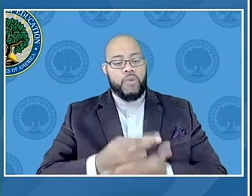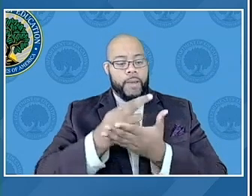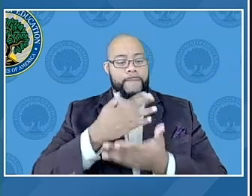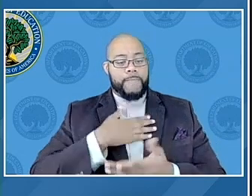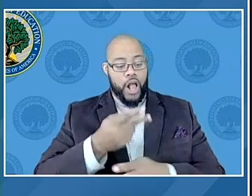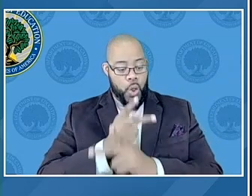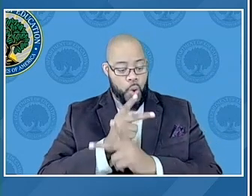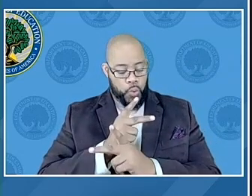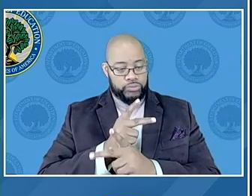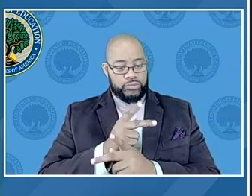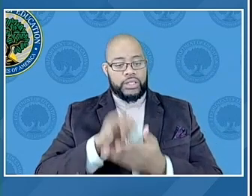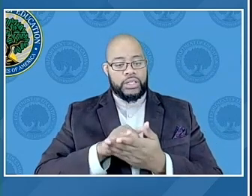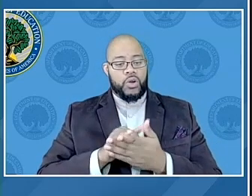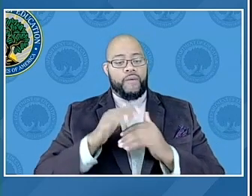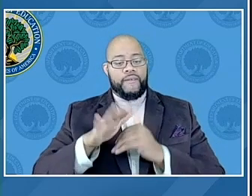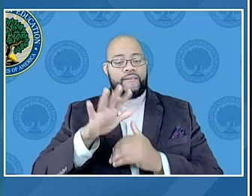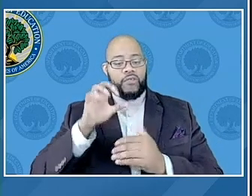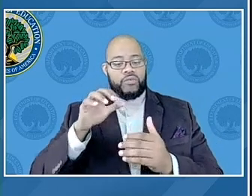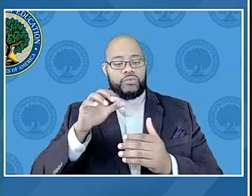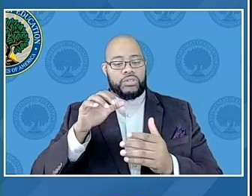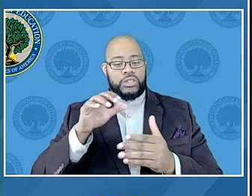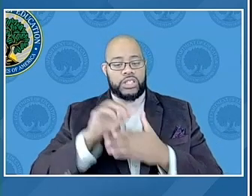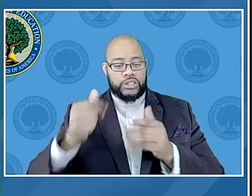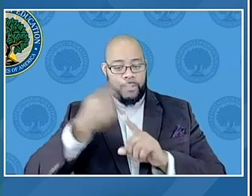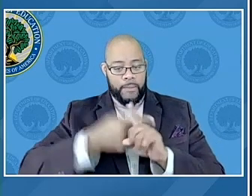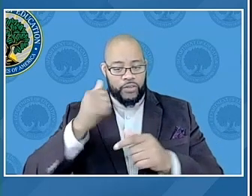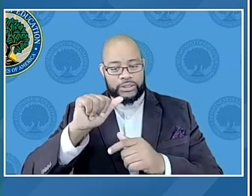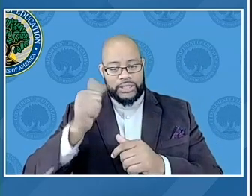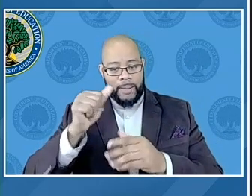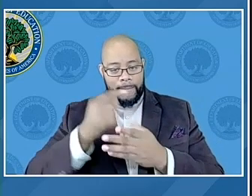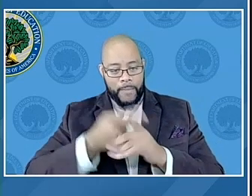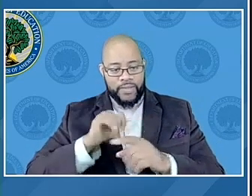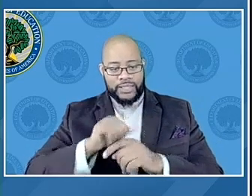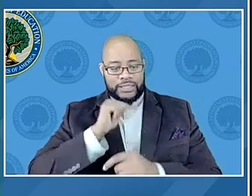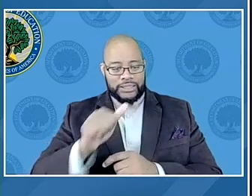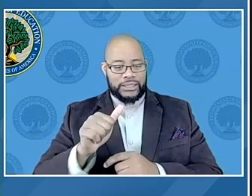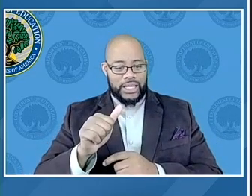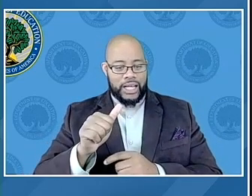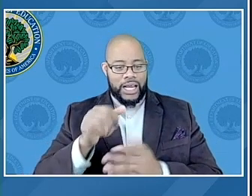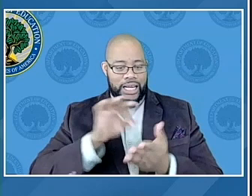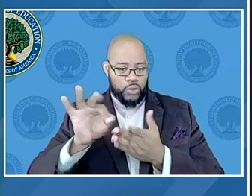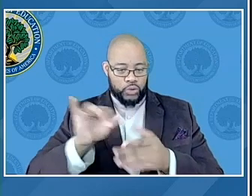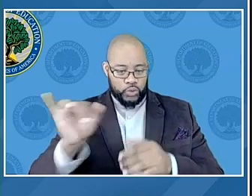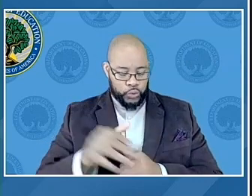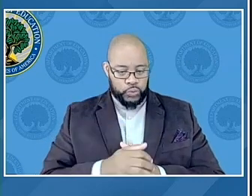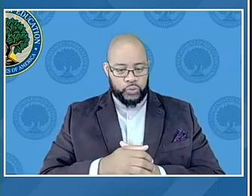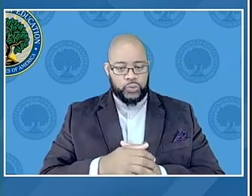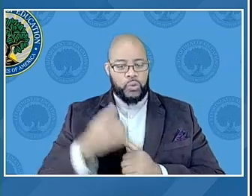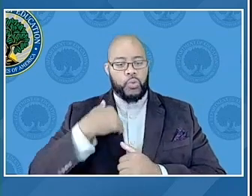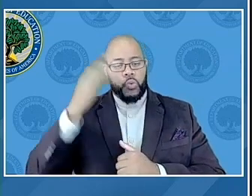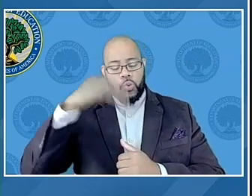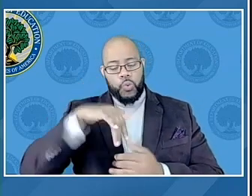were over $500 a month for ten months. And that is not counting either. And we know that it's going to be counted